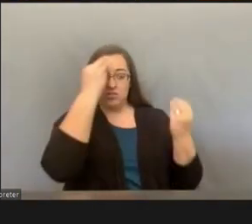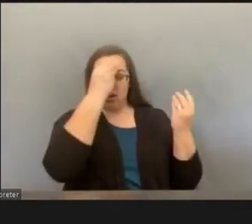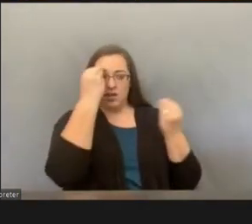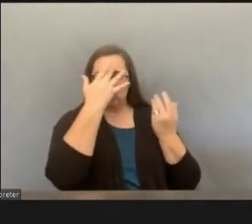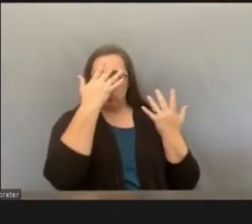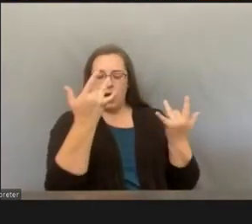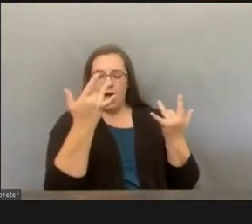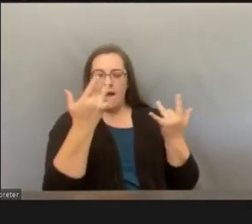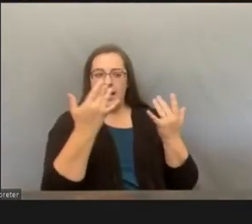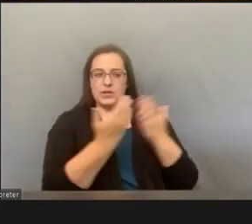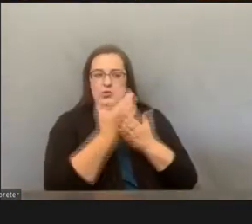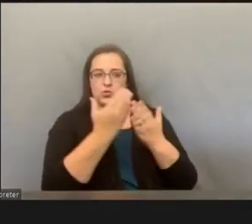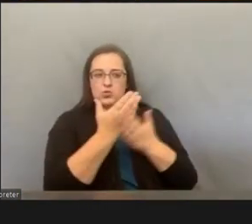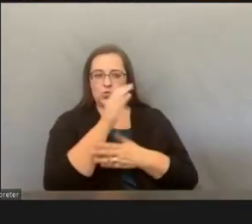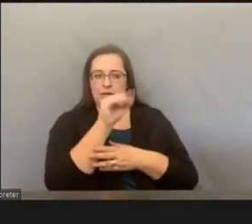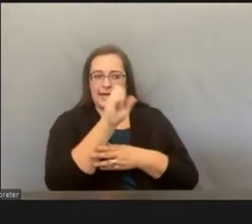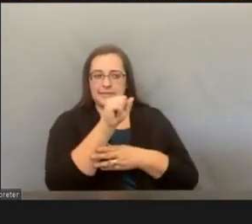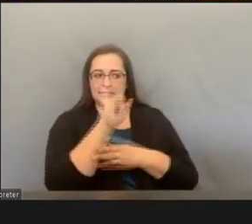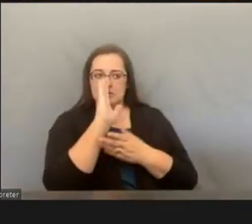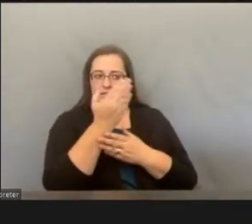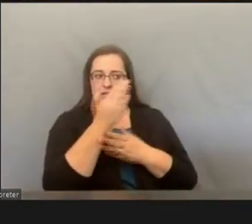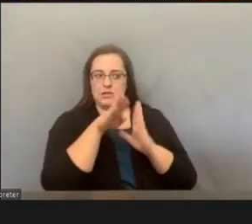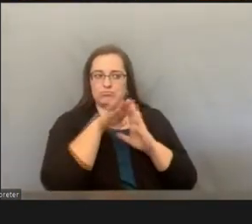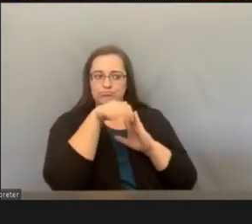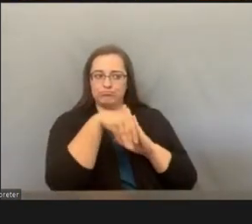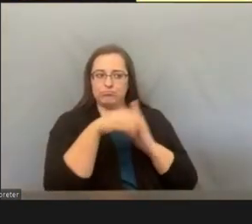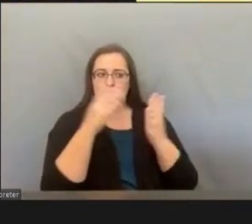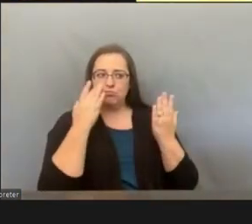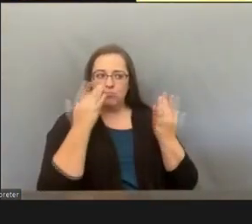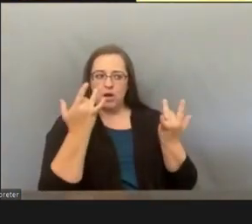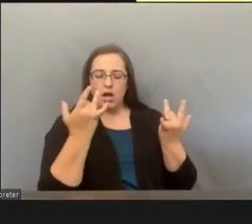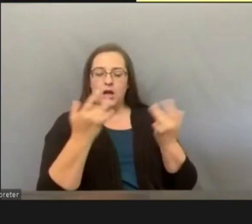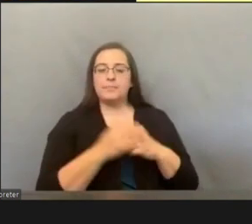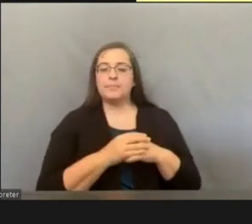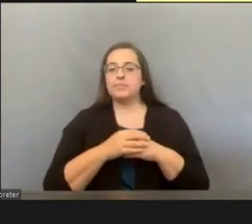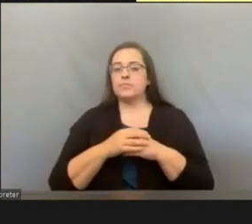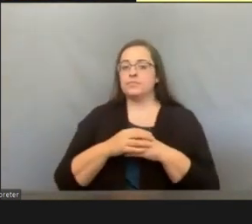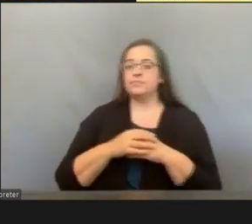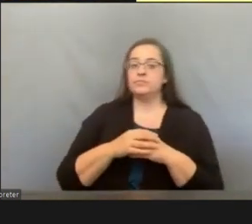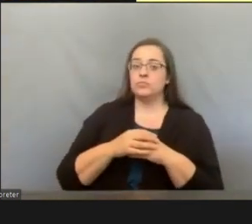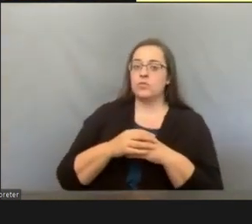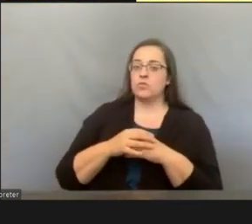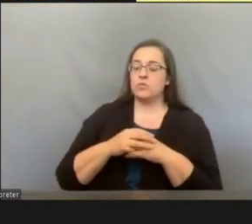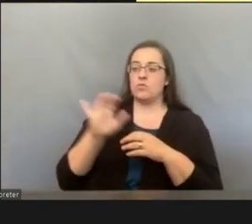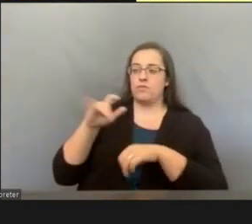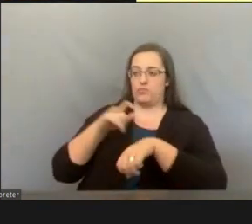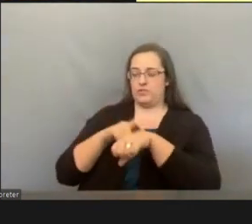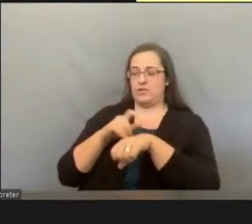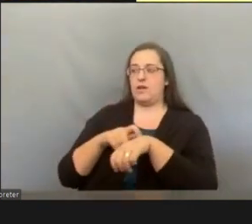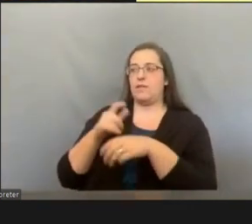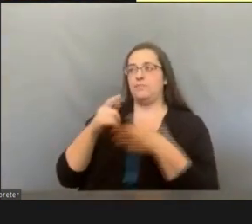DO EXPECT THOSE TEST RESULTS -- AND NUMBER OF THOSE TEST RESULTS TO COME BACK POSITIVE, YES. AND YOU HAVE ANY